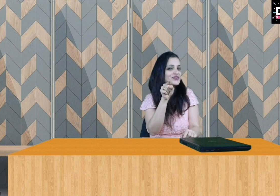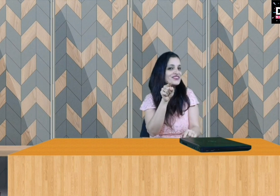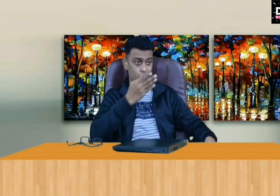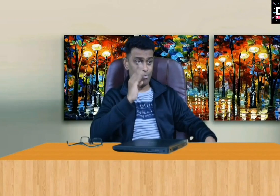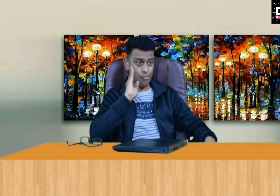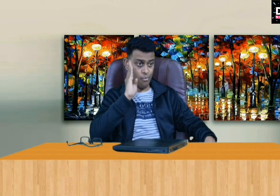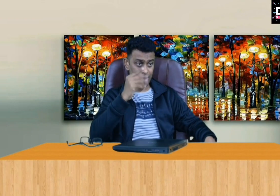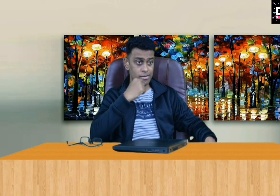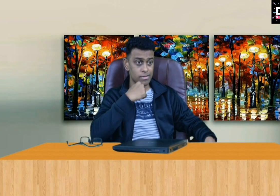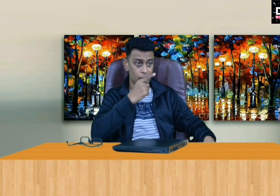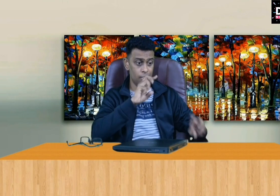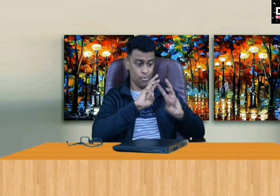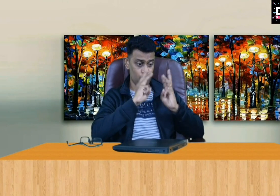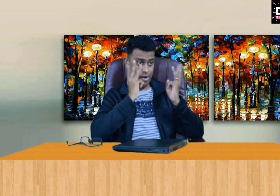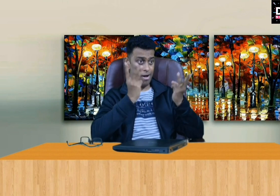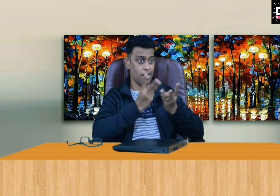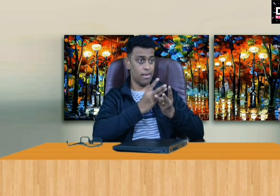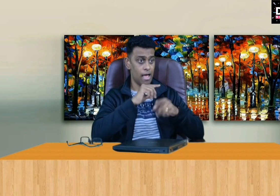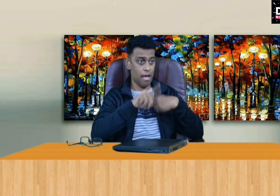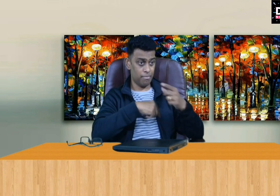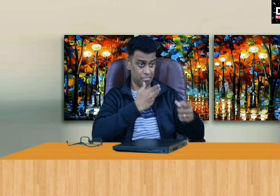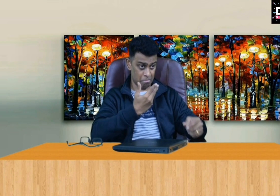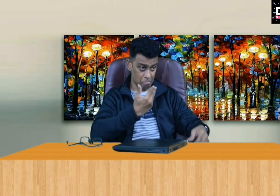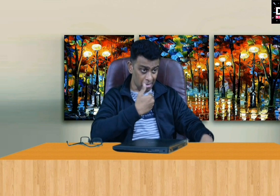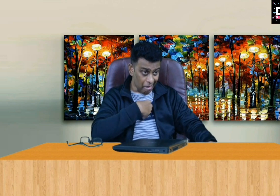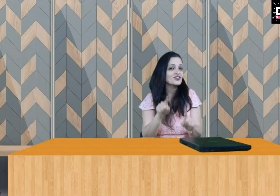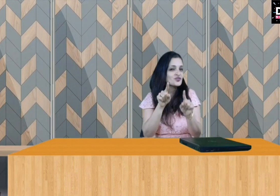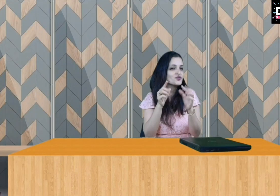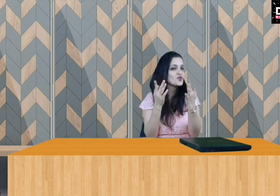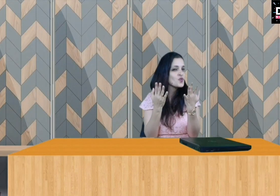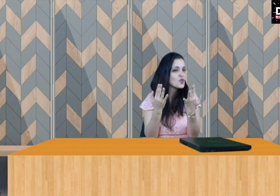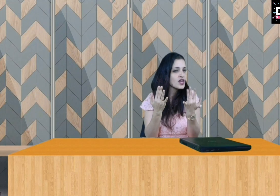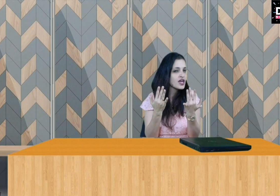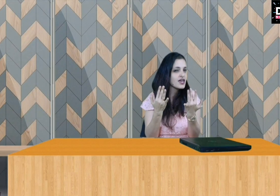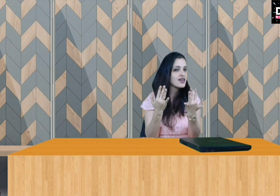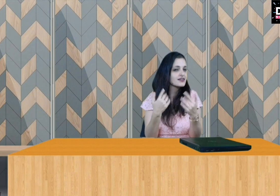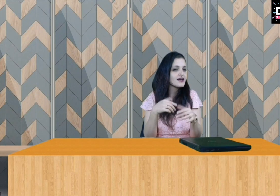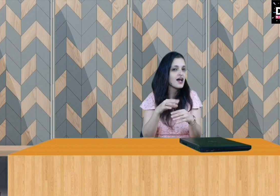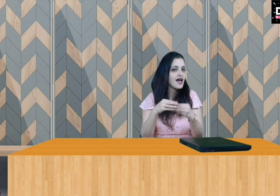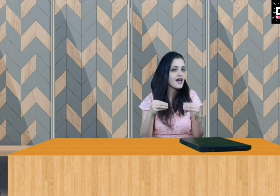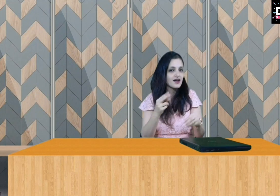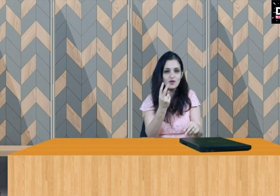You will tell the world about me? You wait and watch